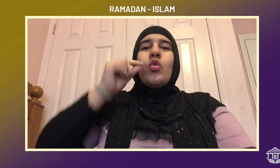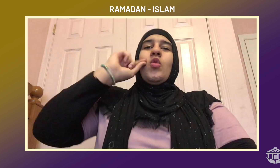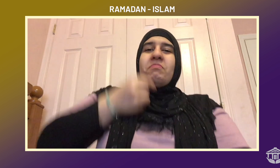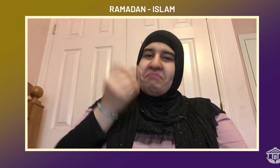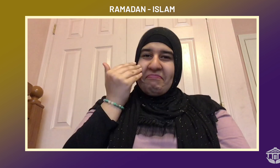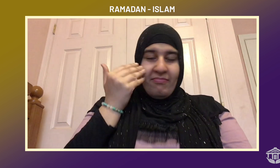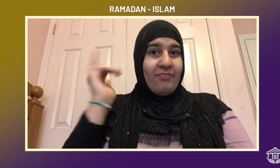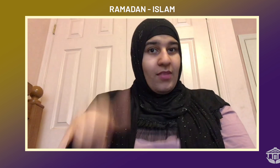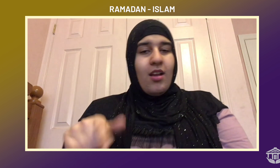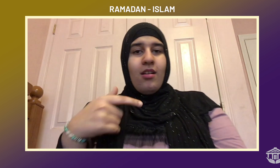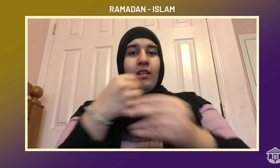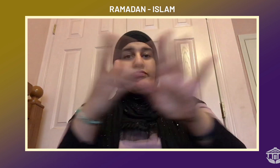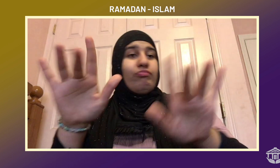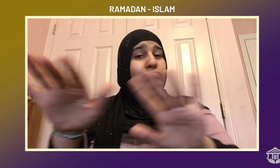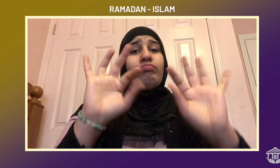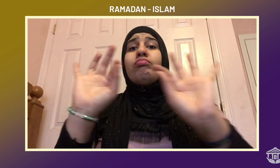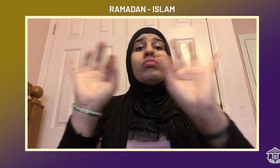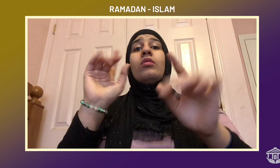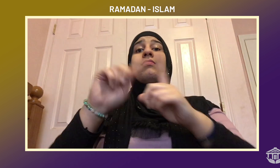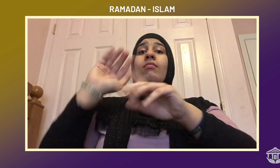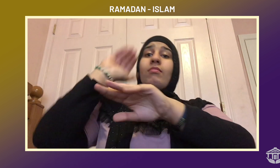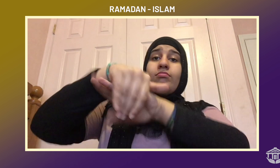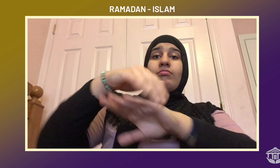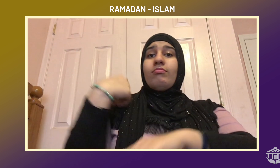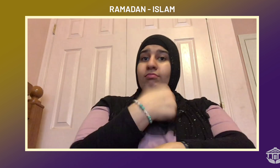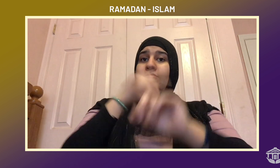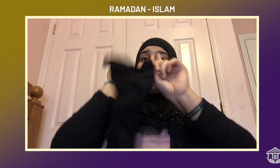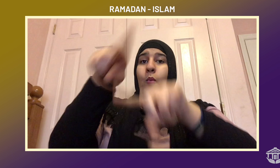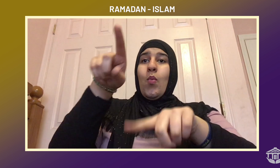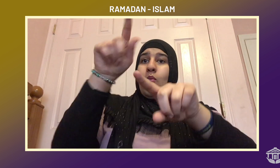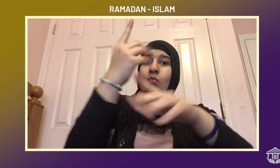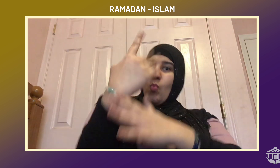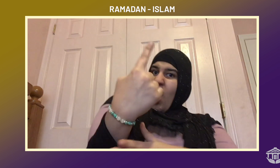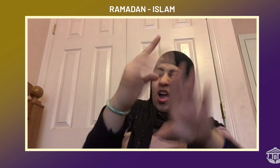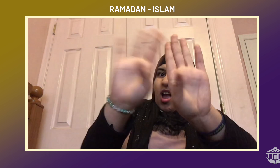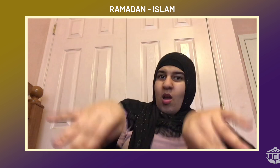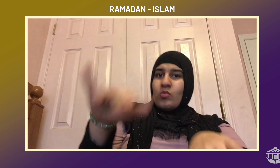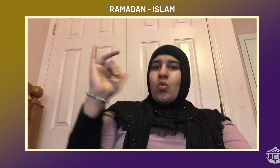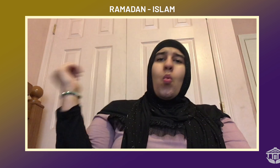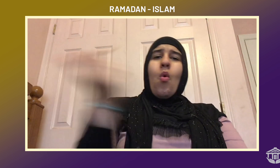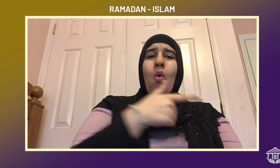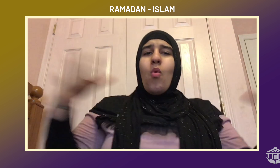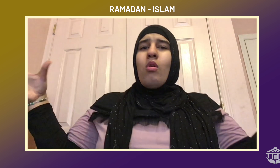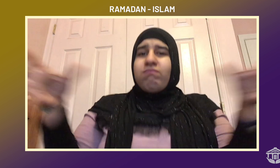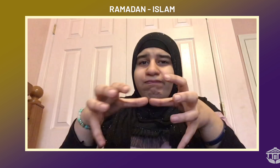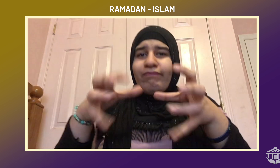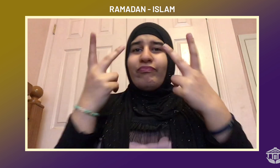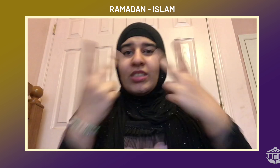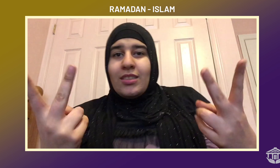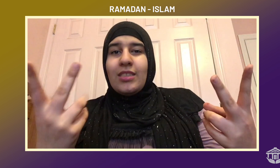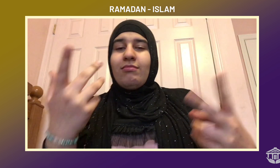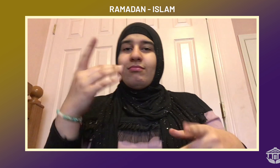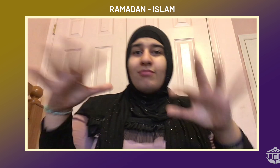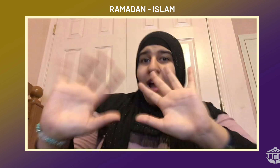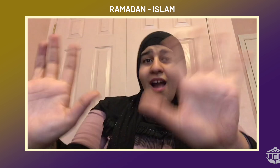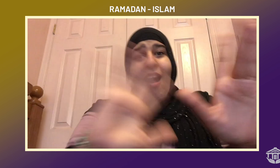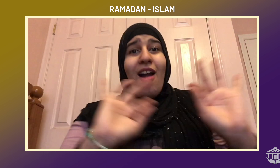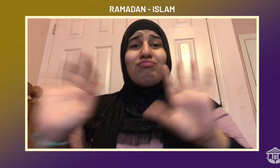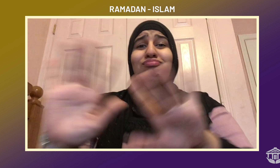special small cup to drink a middle eastern coffee. That night after seeing each other